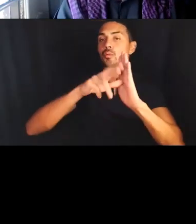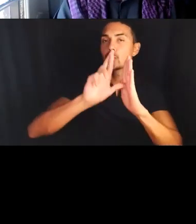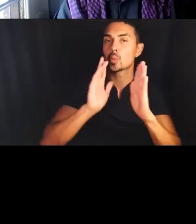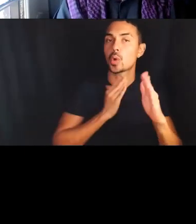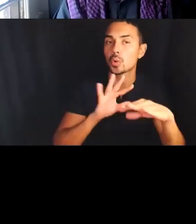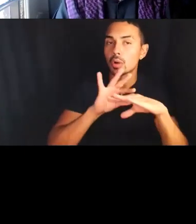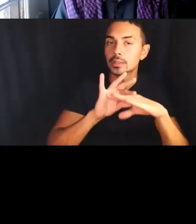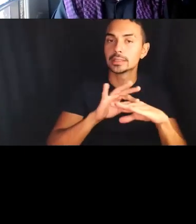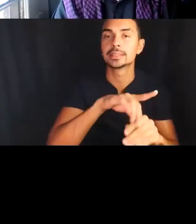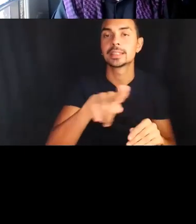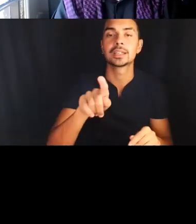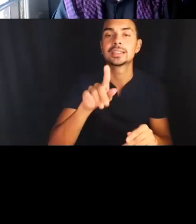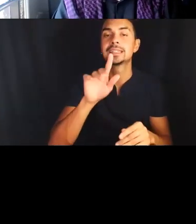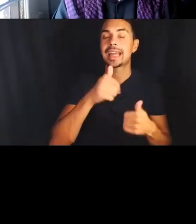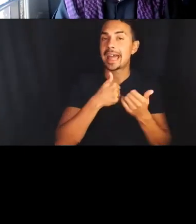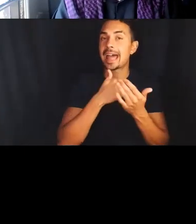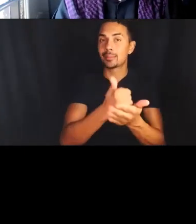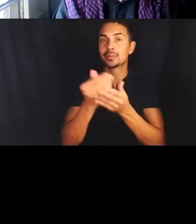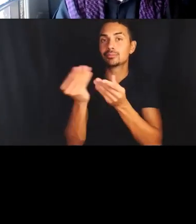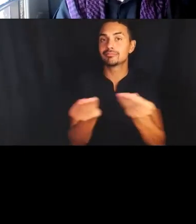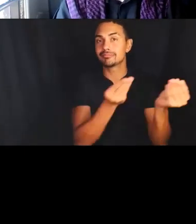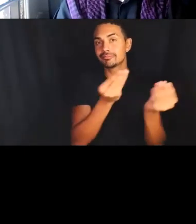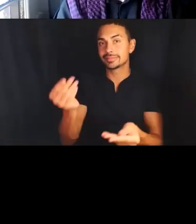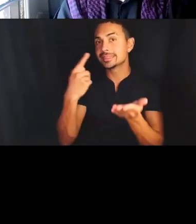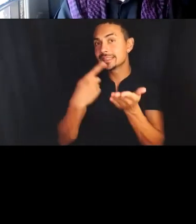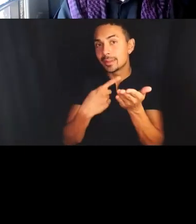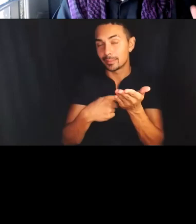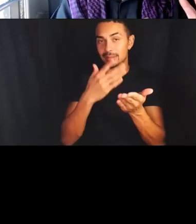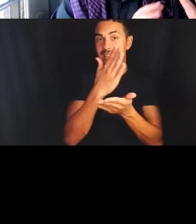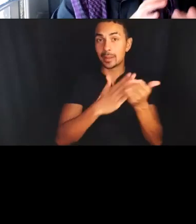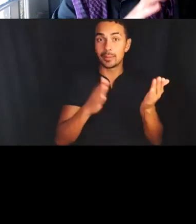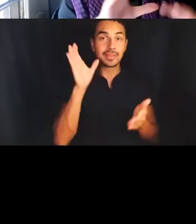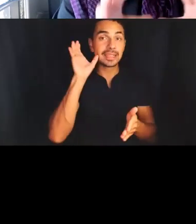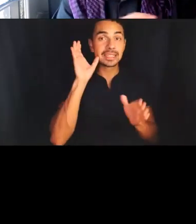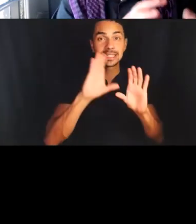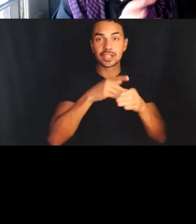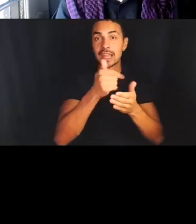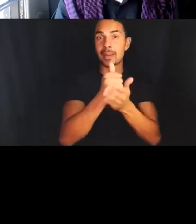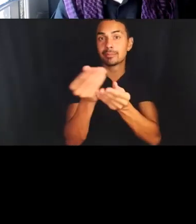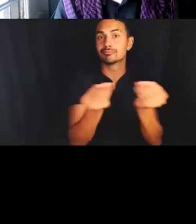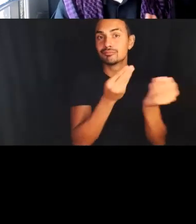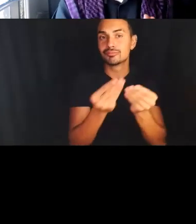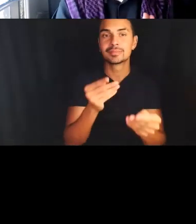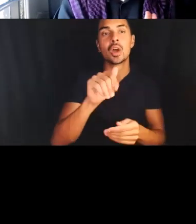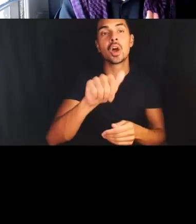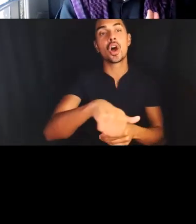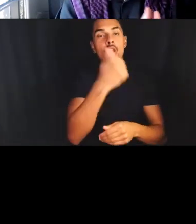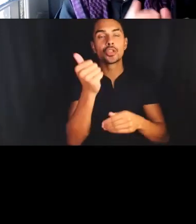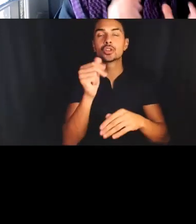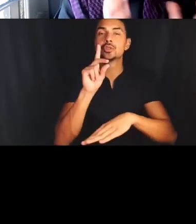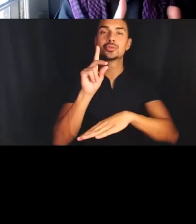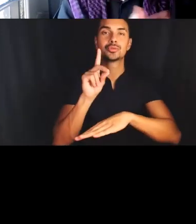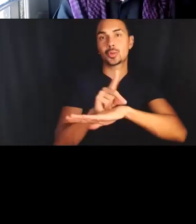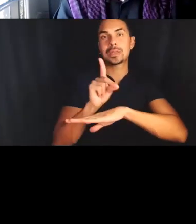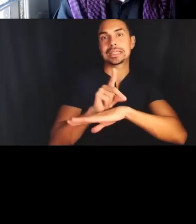and they did co-facilitate some of the listening sessions. So, and there's gonna be other duties as assigned, so I mean it's,